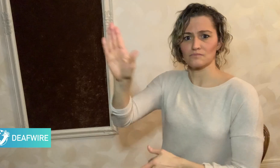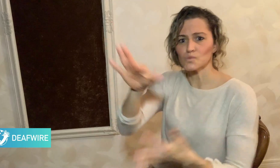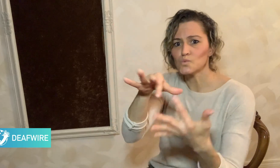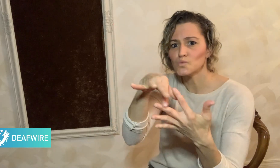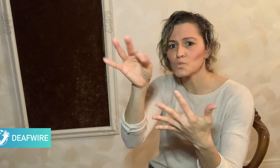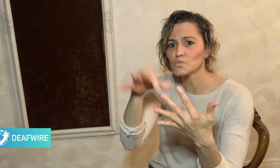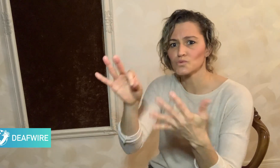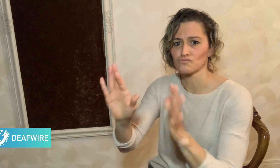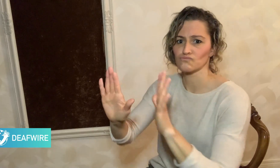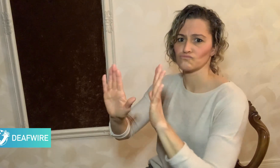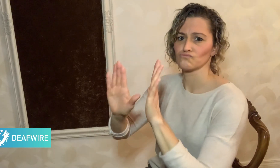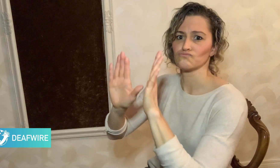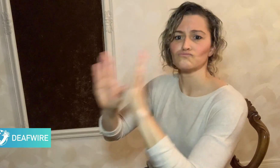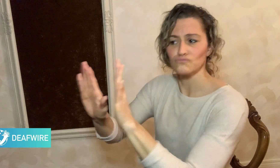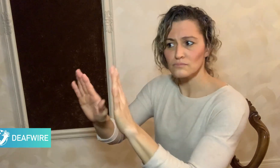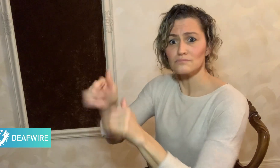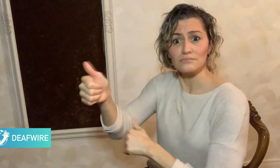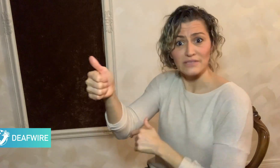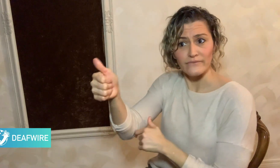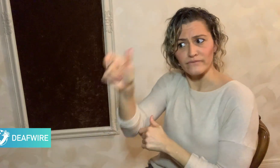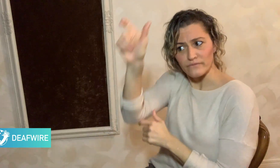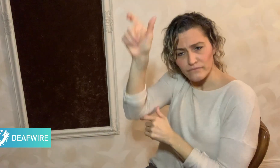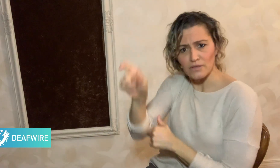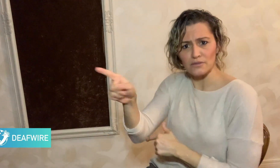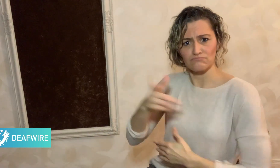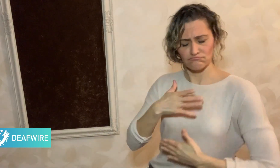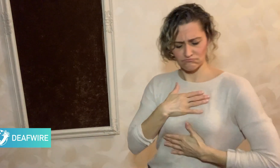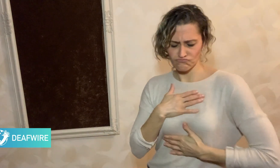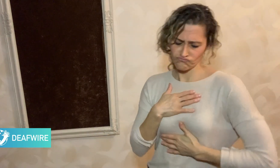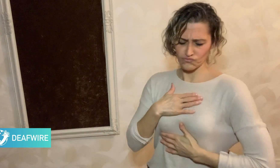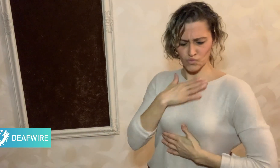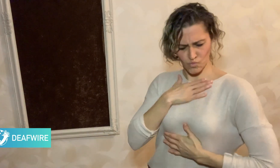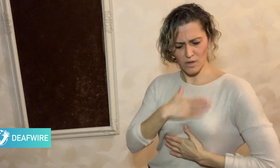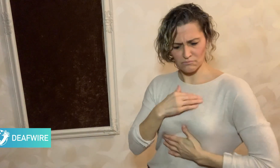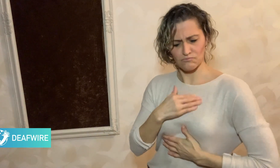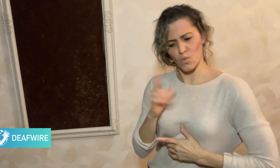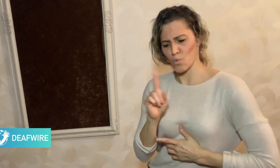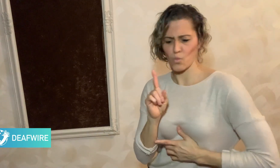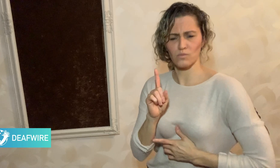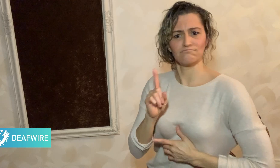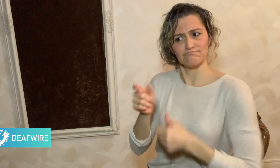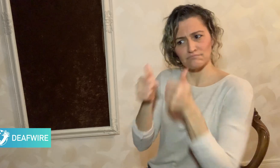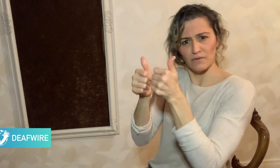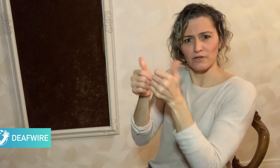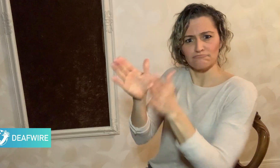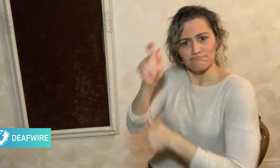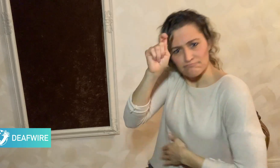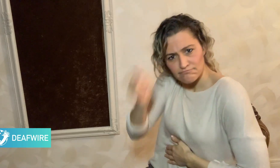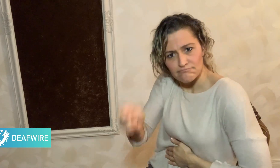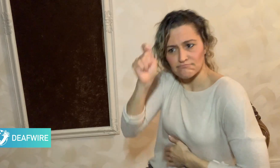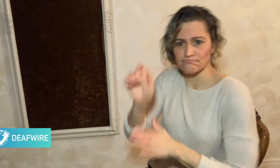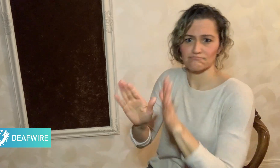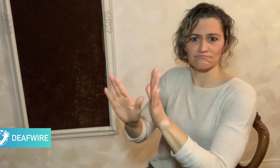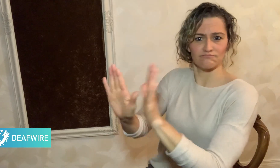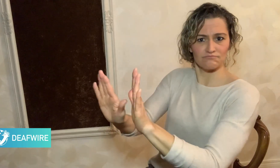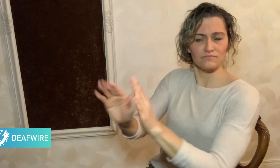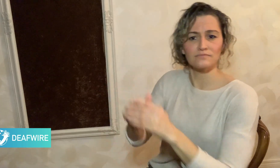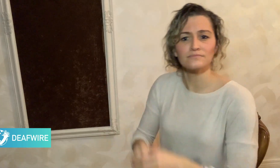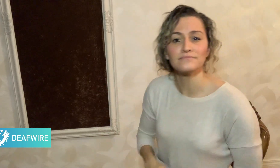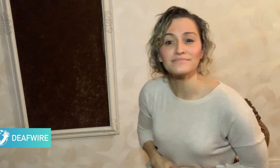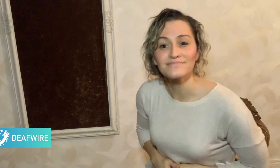that each Deaf person should make for themselves.